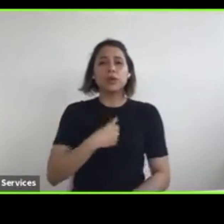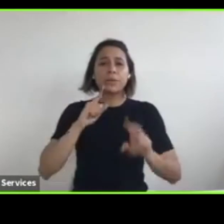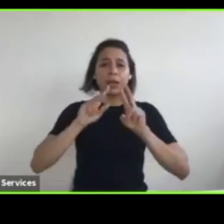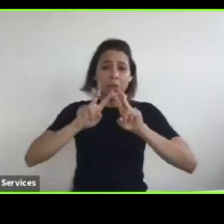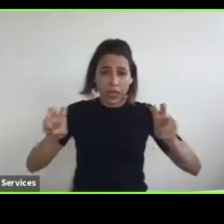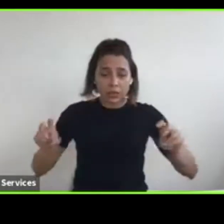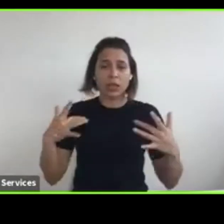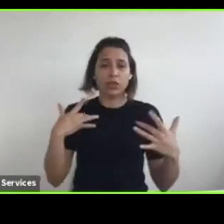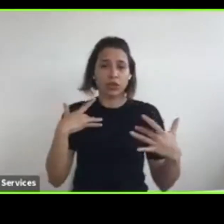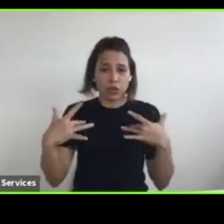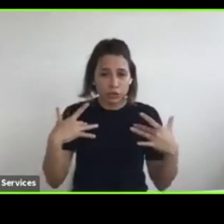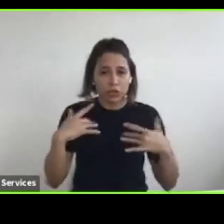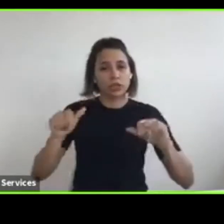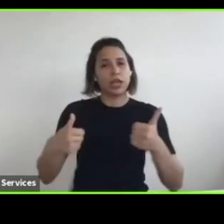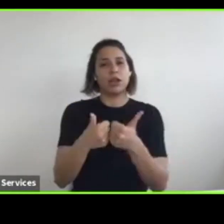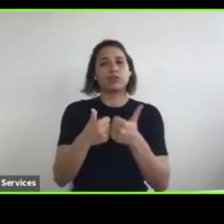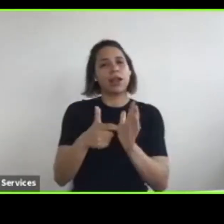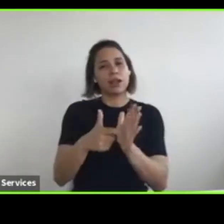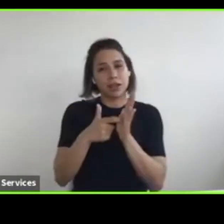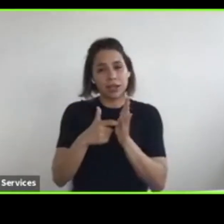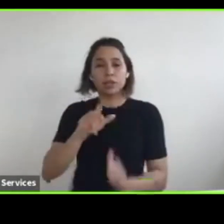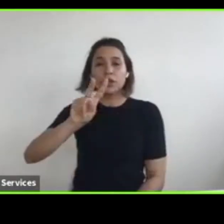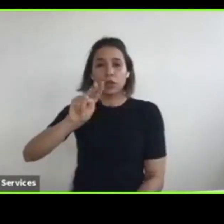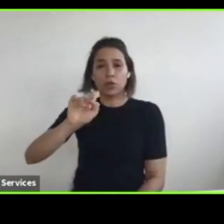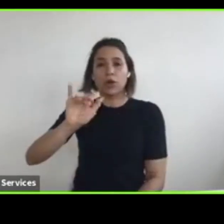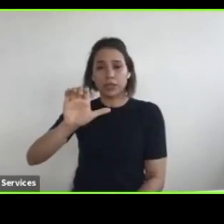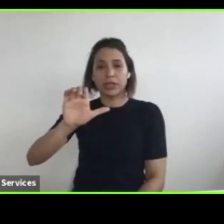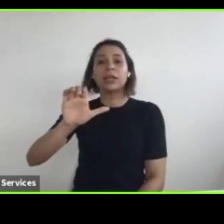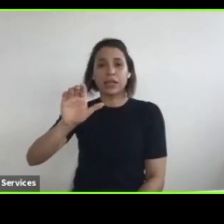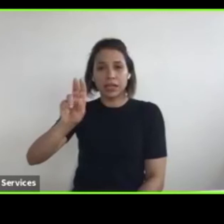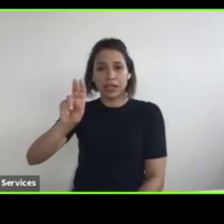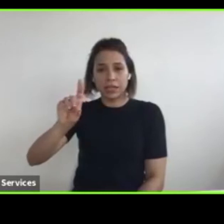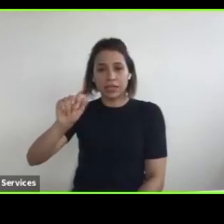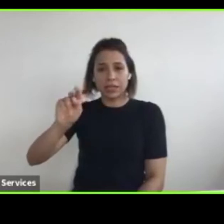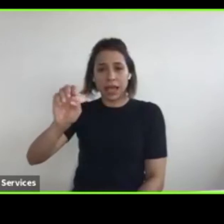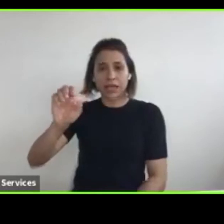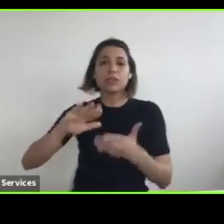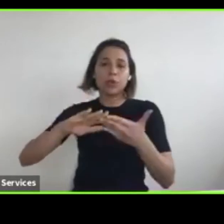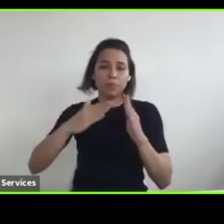THE NYC DANCE COMMUNITY THROUGH OUR CORONAVIRUS IMPACT SURVEY, MANY THANKS TO ALL OF YOU THAT HAVE TAKEN THE TIME